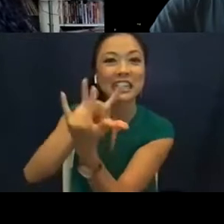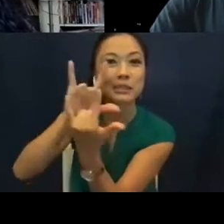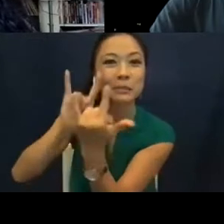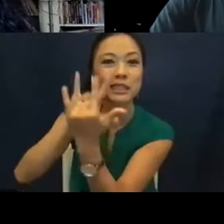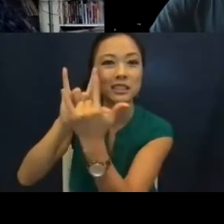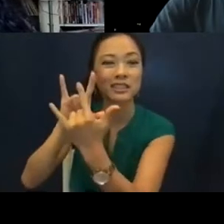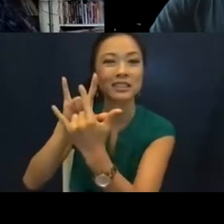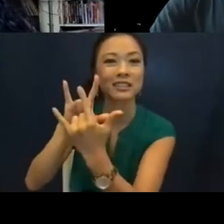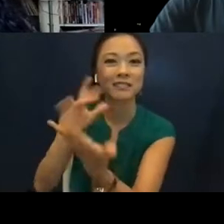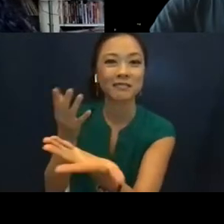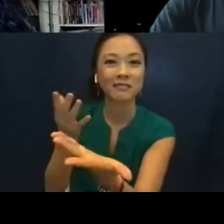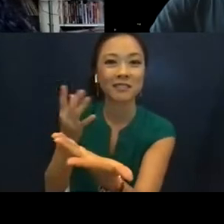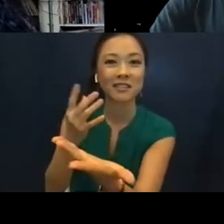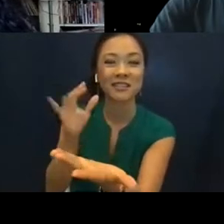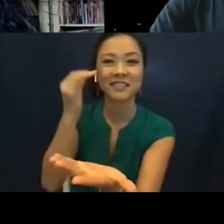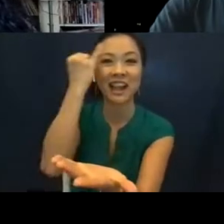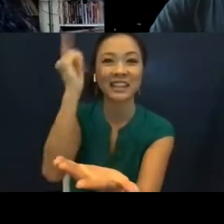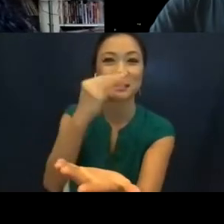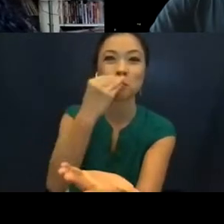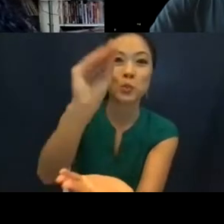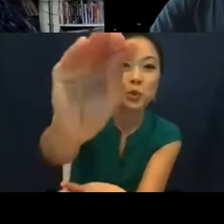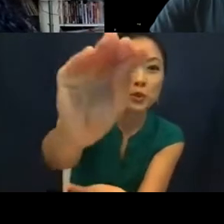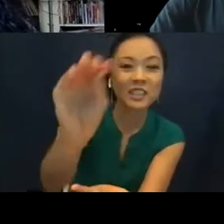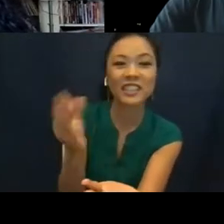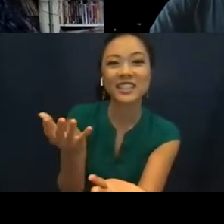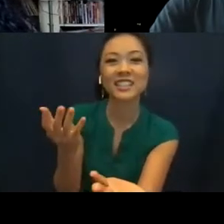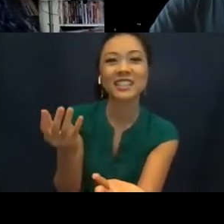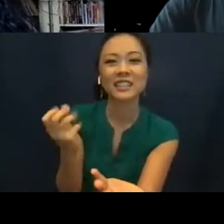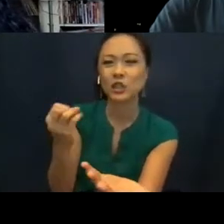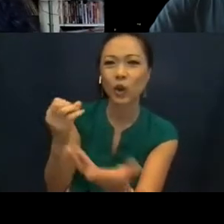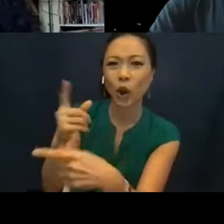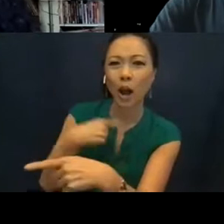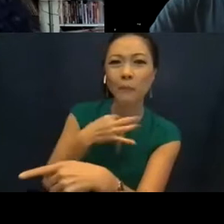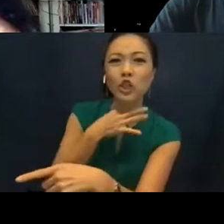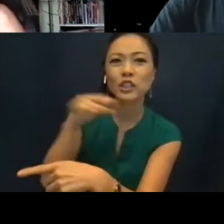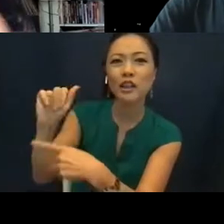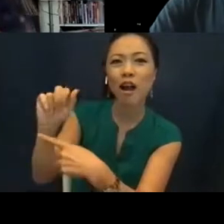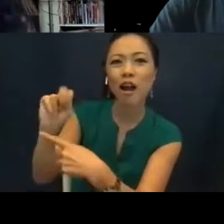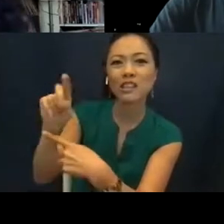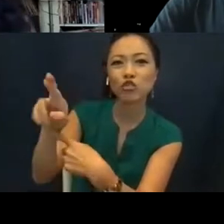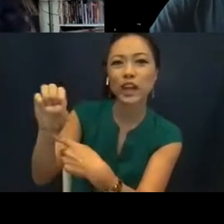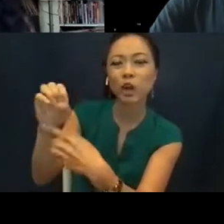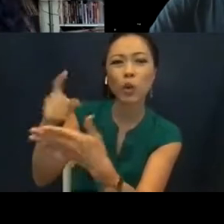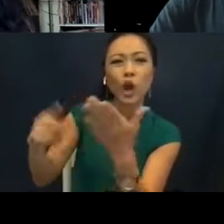kinds of gestures you're seeing, what kinds of new rituals have you observed?